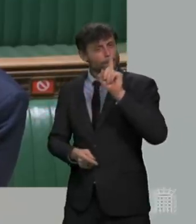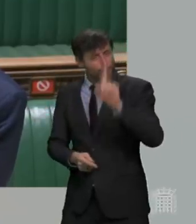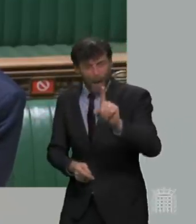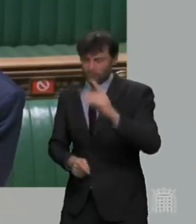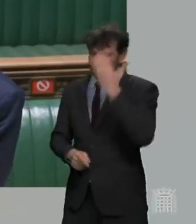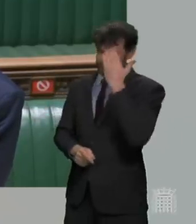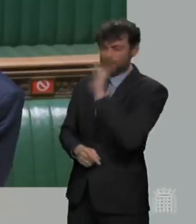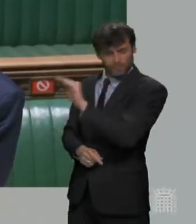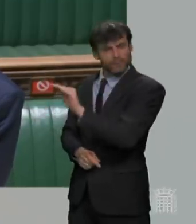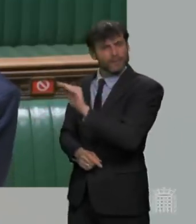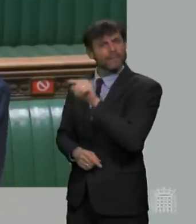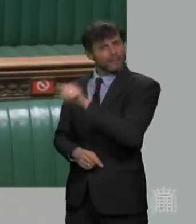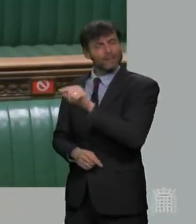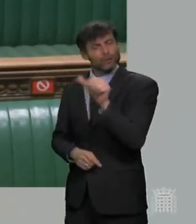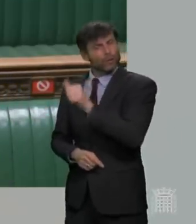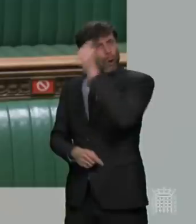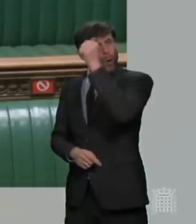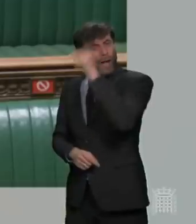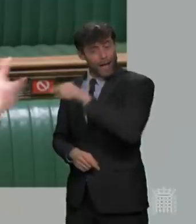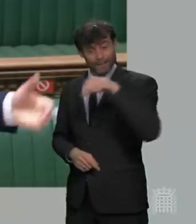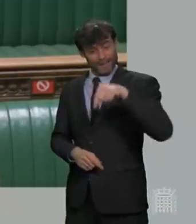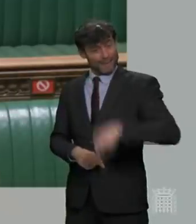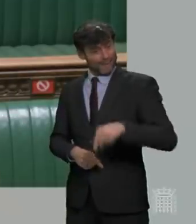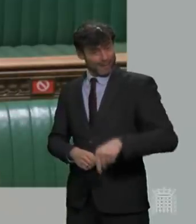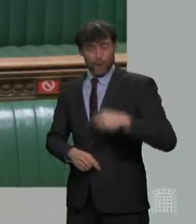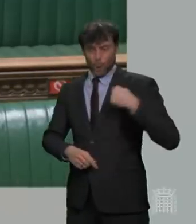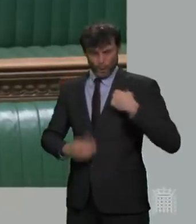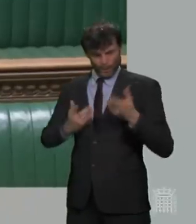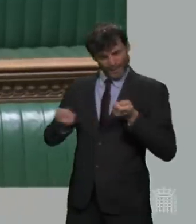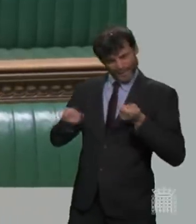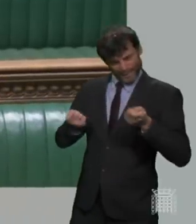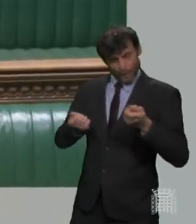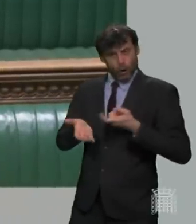reflect to the House, that under this Government we not only began with a record increase